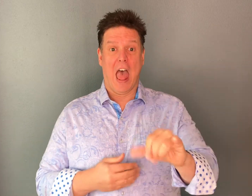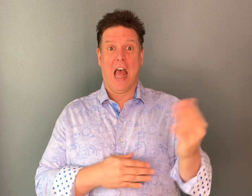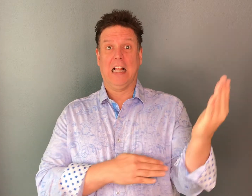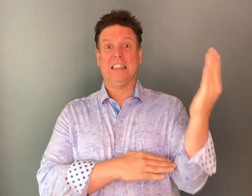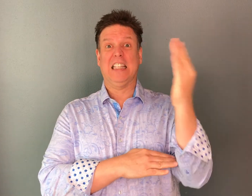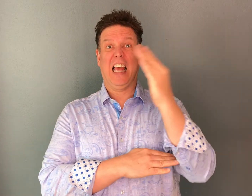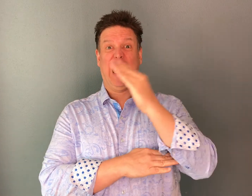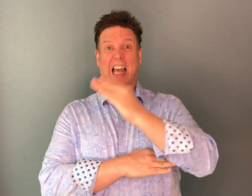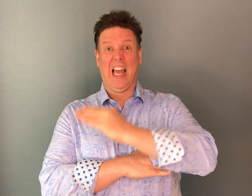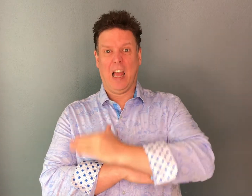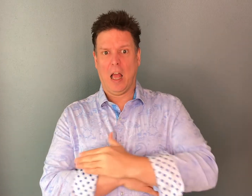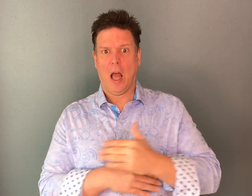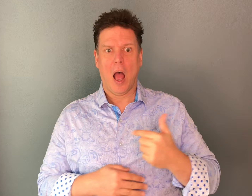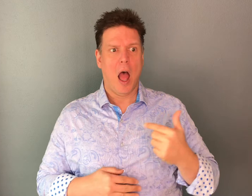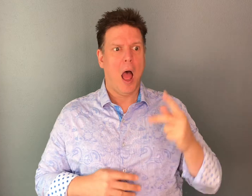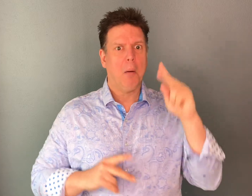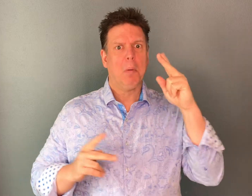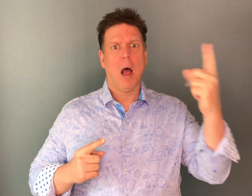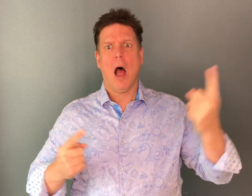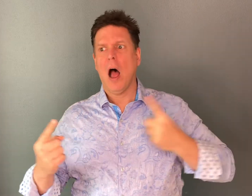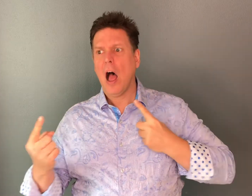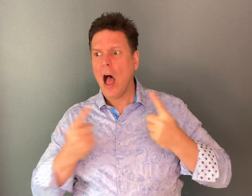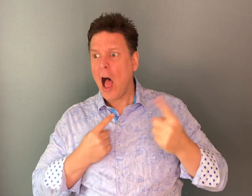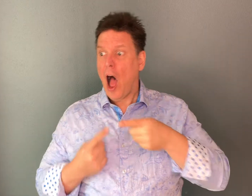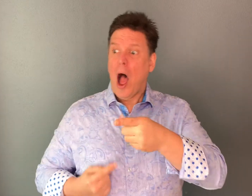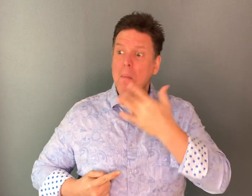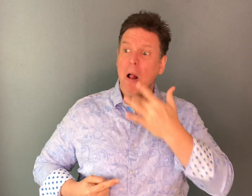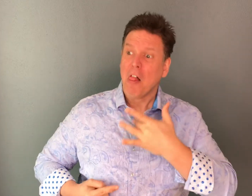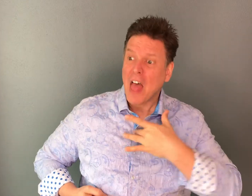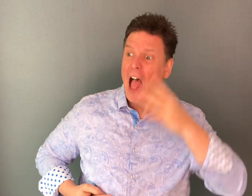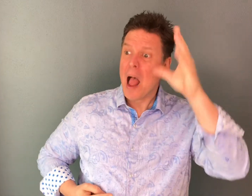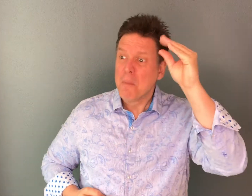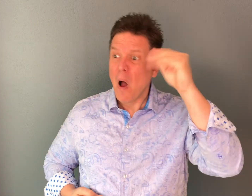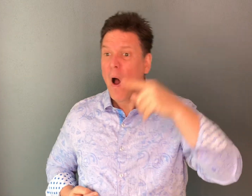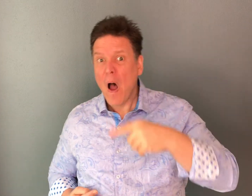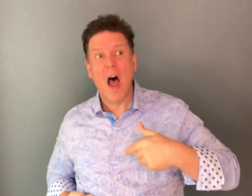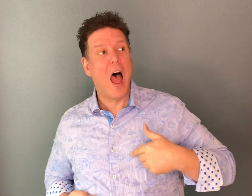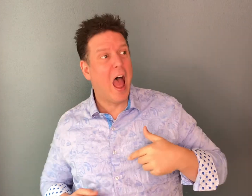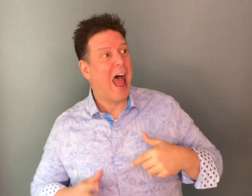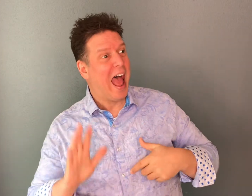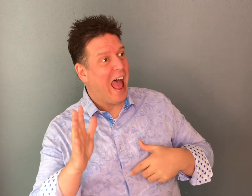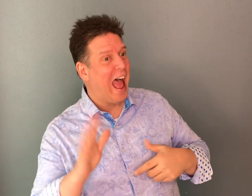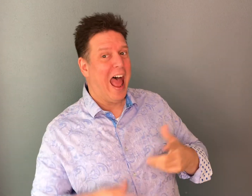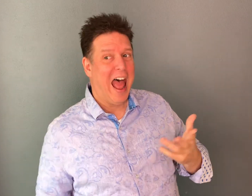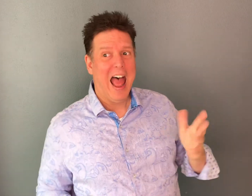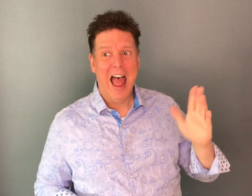and the whole day people were coming up to me saying, "hey birthday boy! hey how